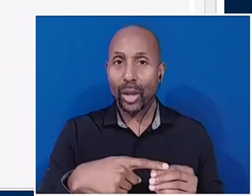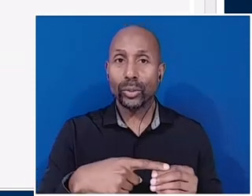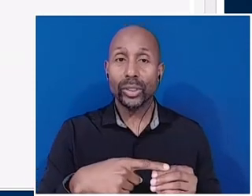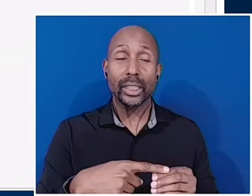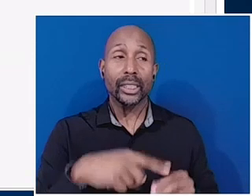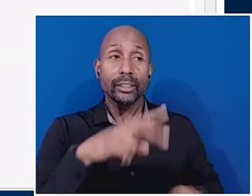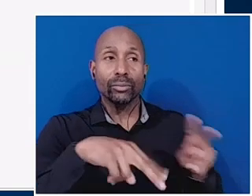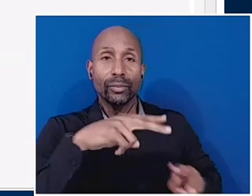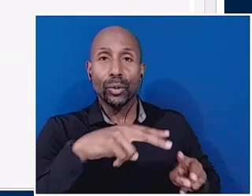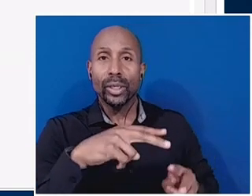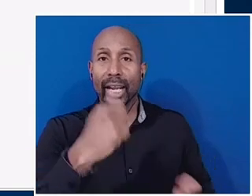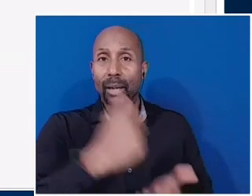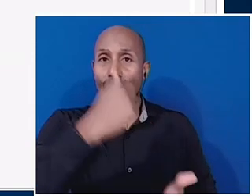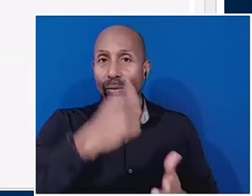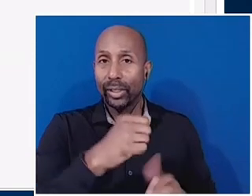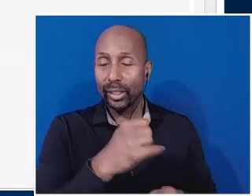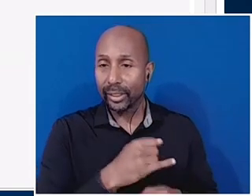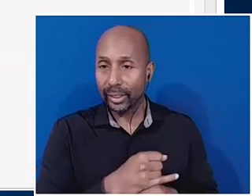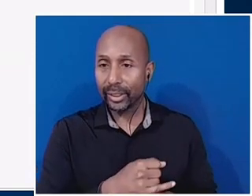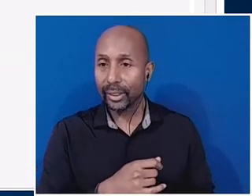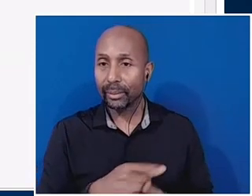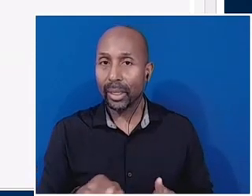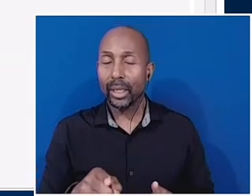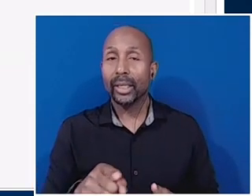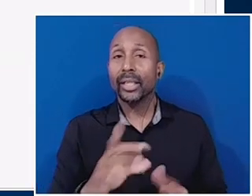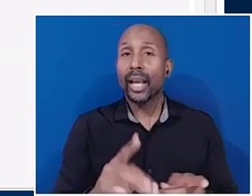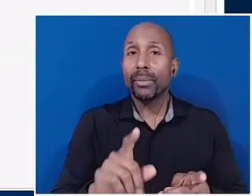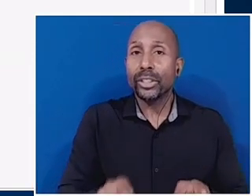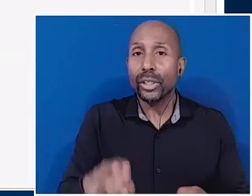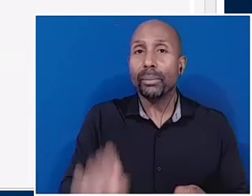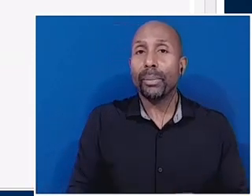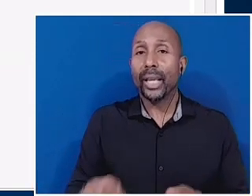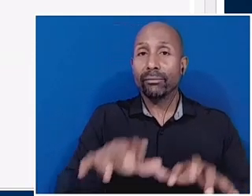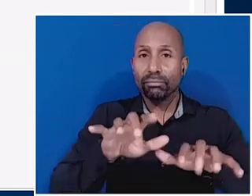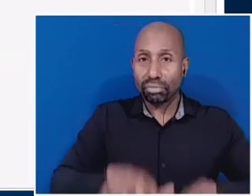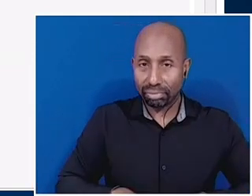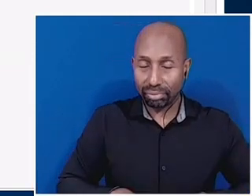comments are somehow recorded and made available broadly. Thank you.